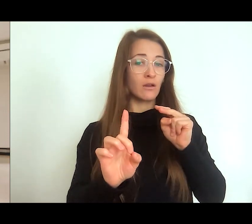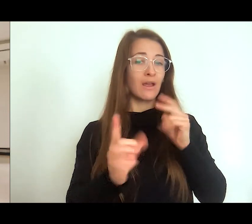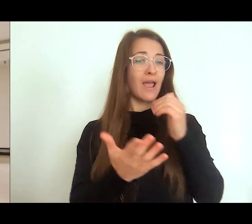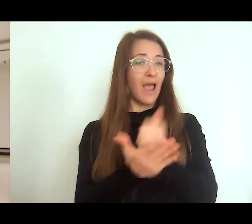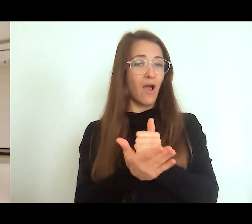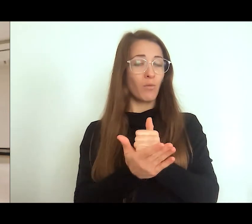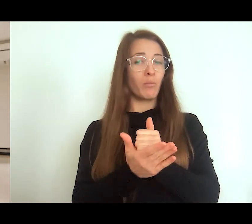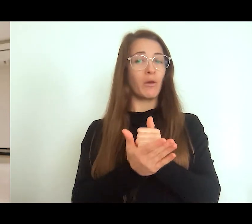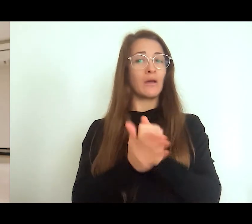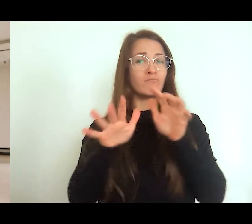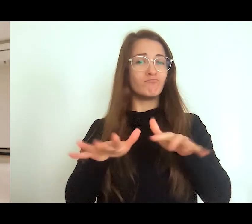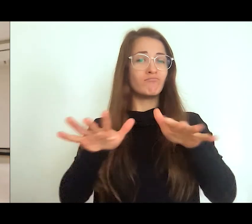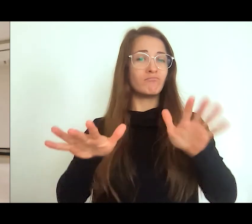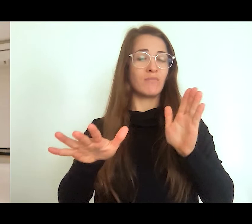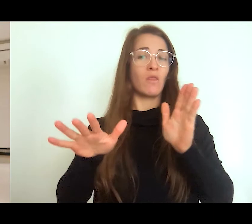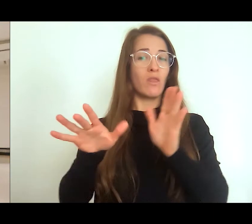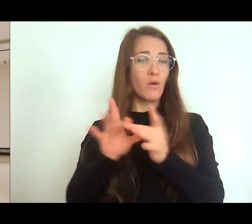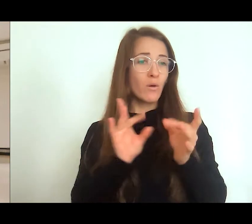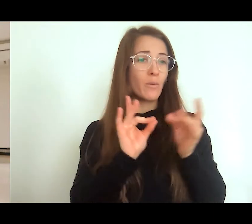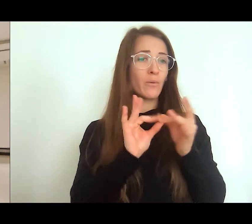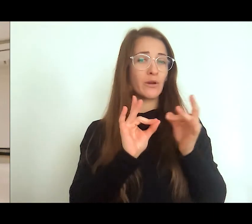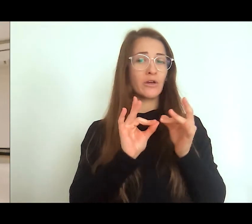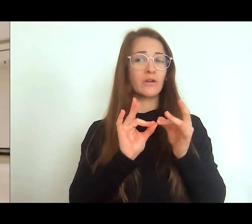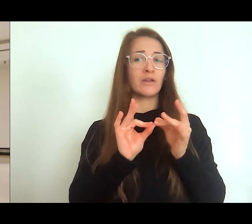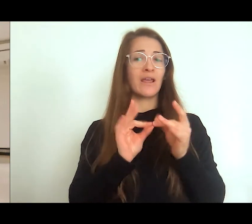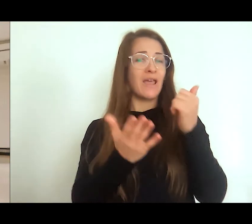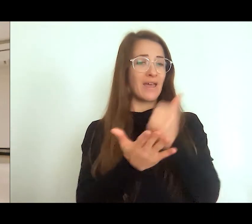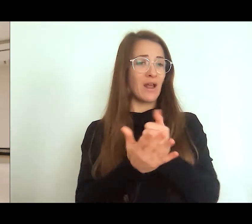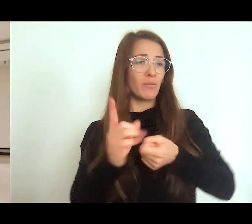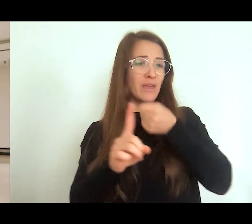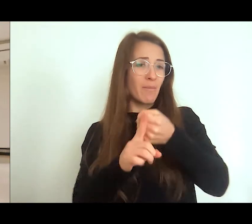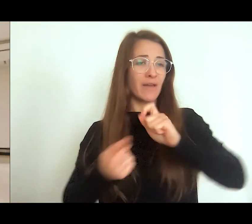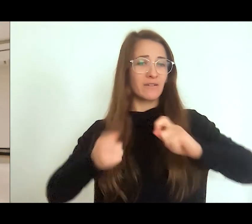COMMUNICATIONS STANDPOINT TO HELP SPREAD THE WORD AND HELP